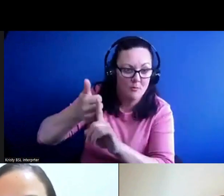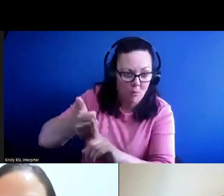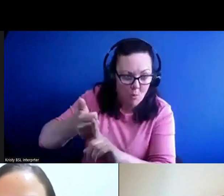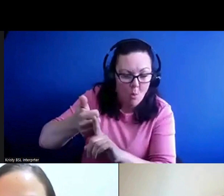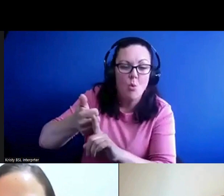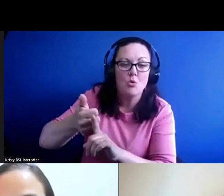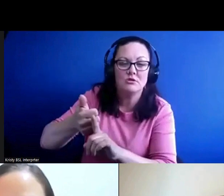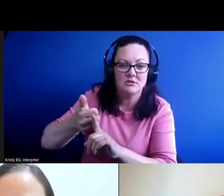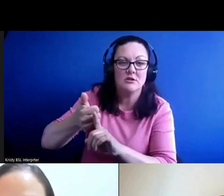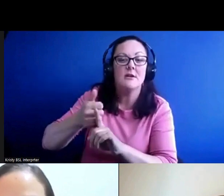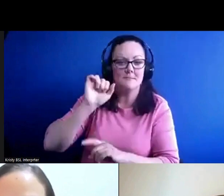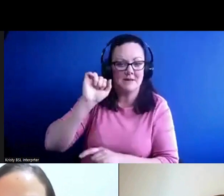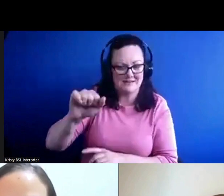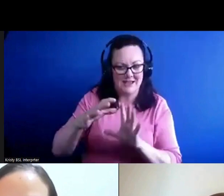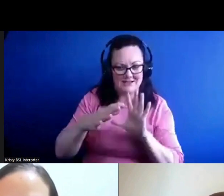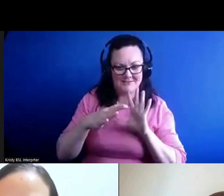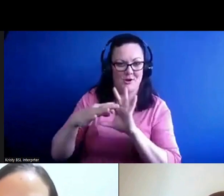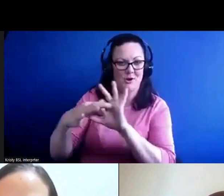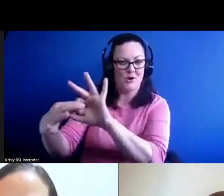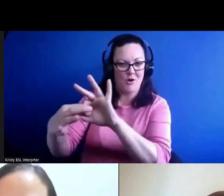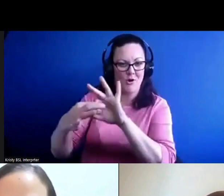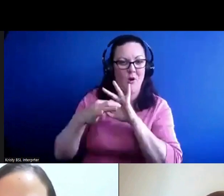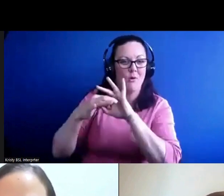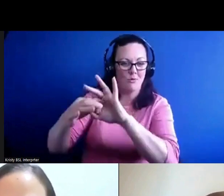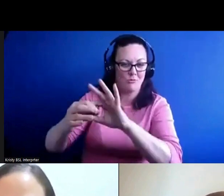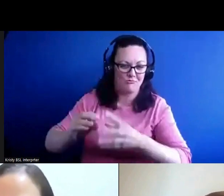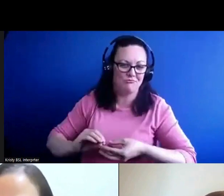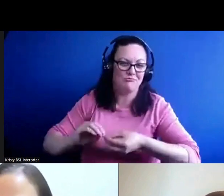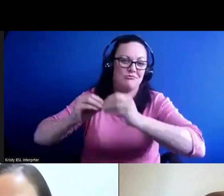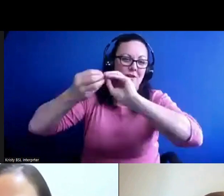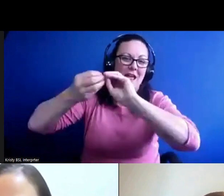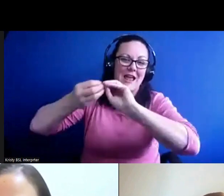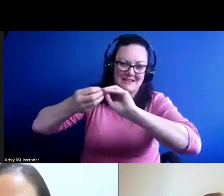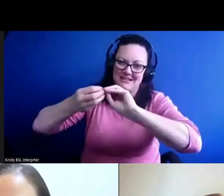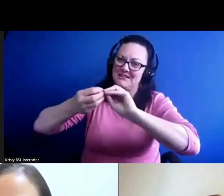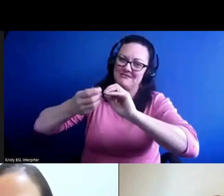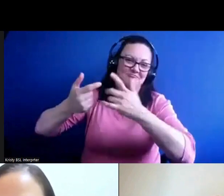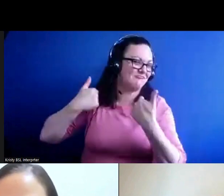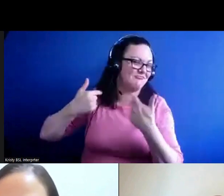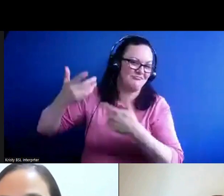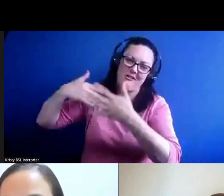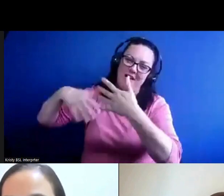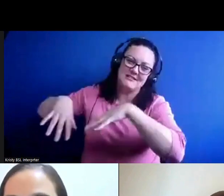coproduced, cocreated, from the beginning all the way through.